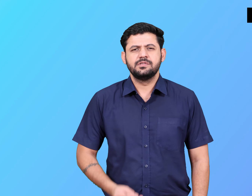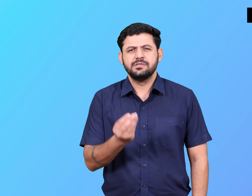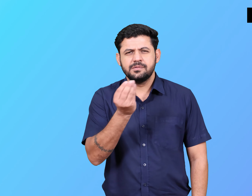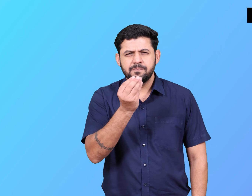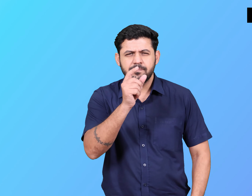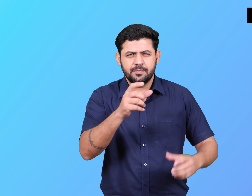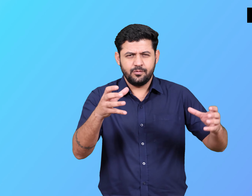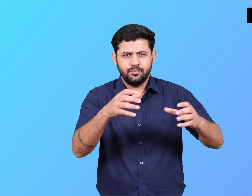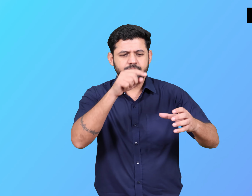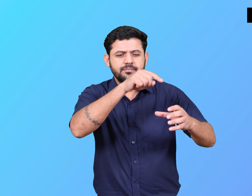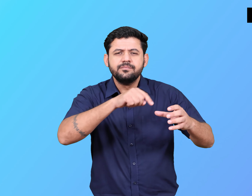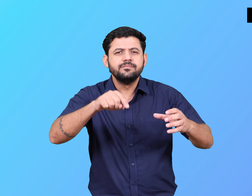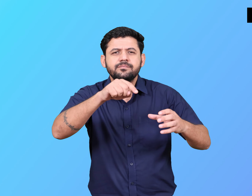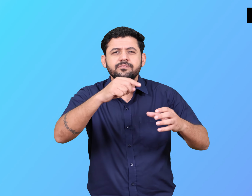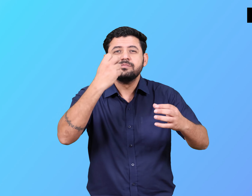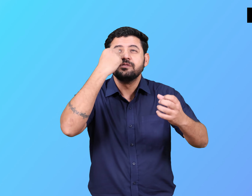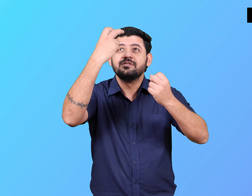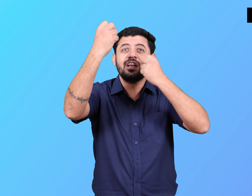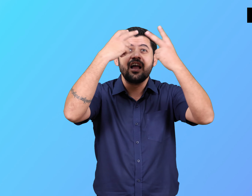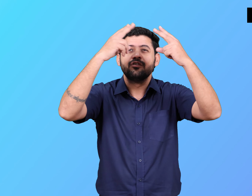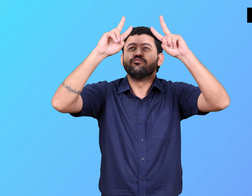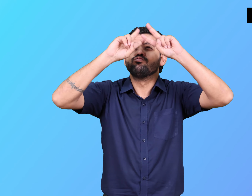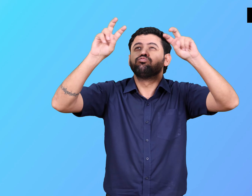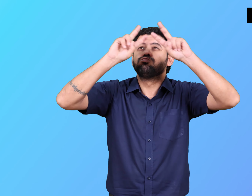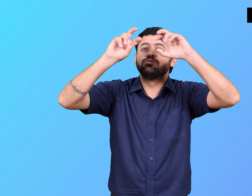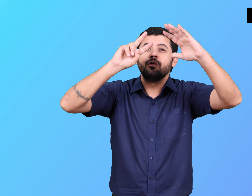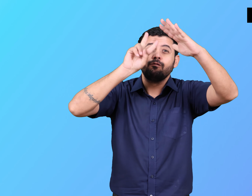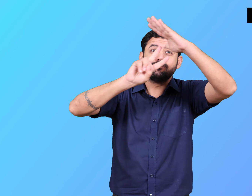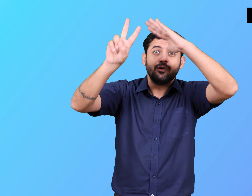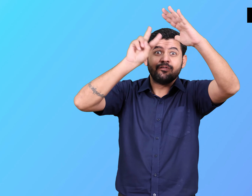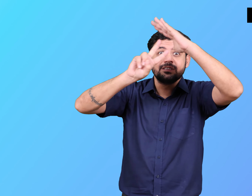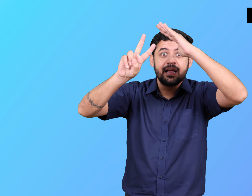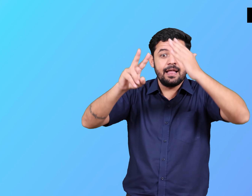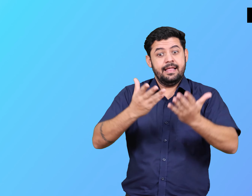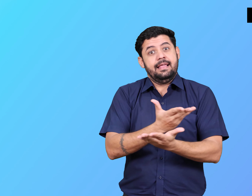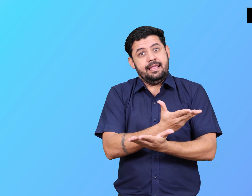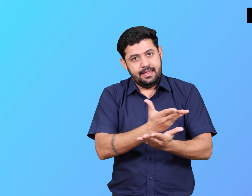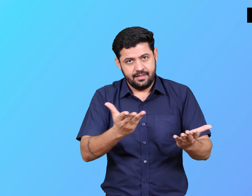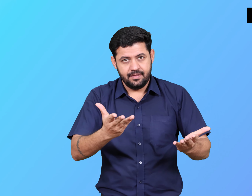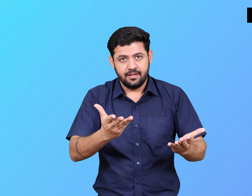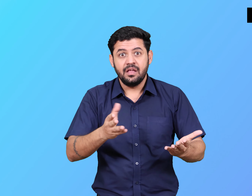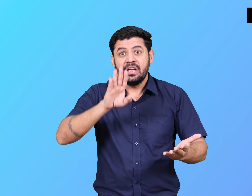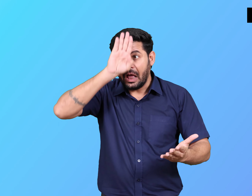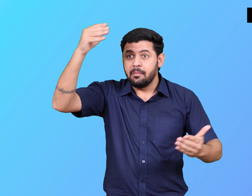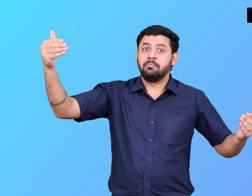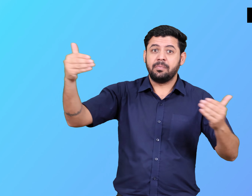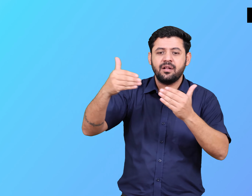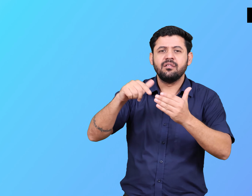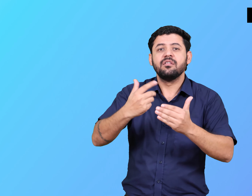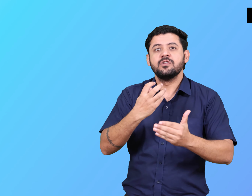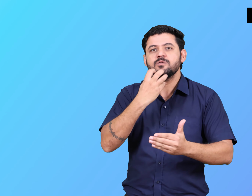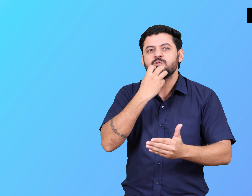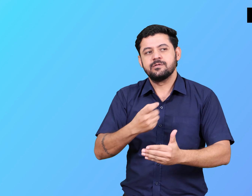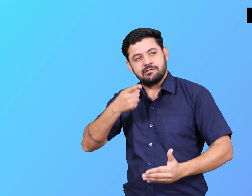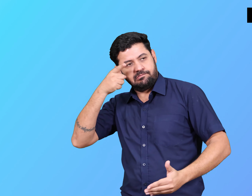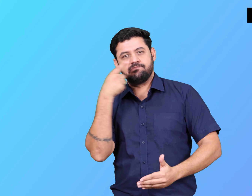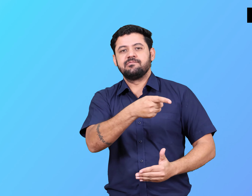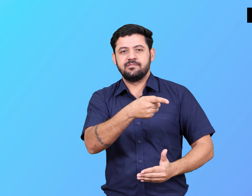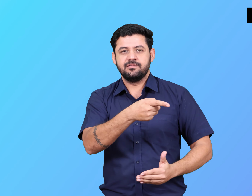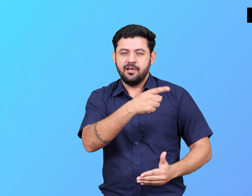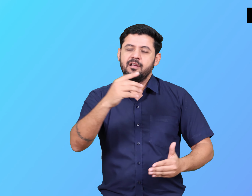Then some of the Babylonians came up to the king and began speaking against the people from Judah.